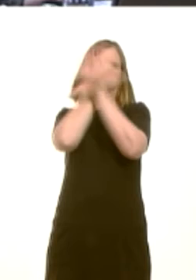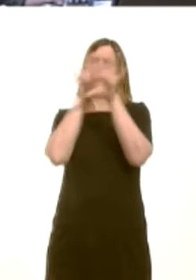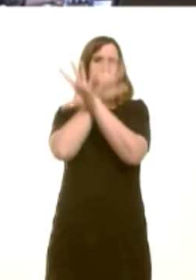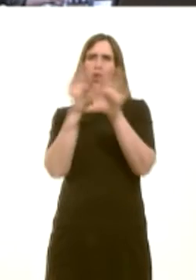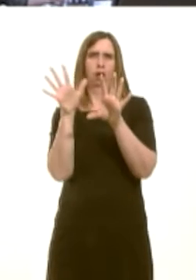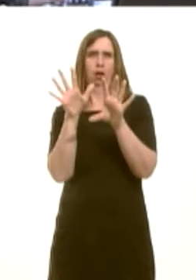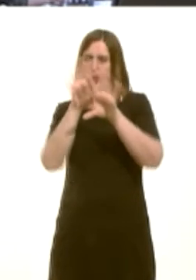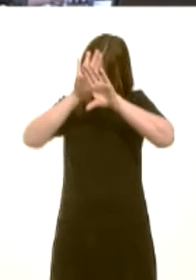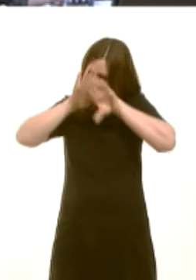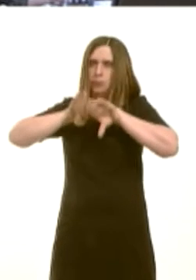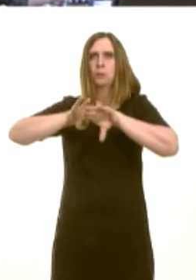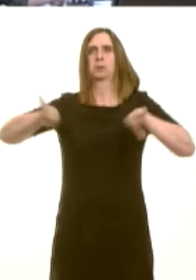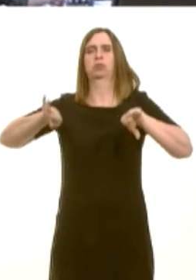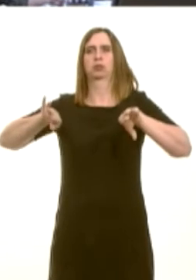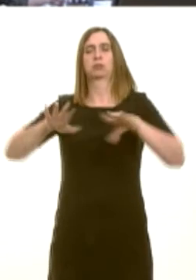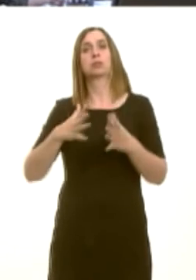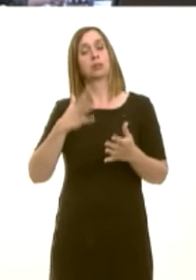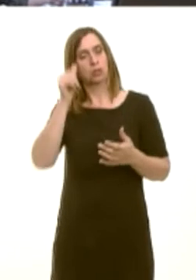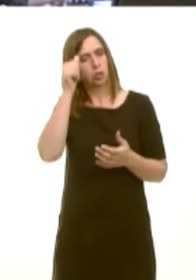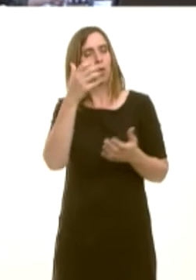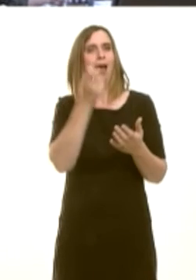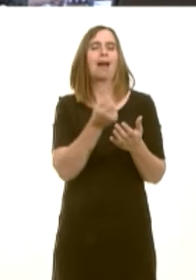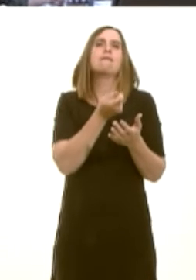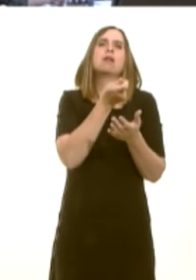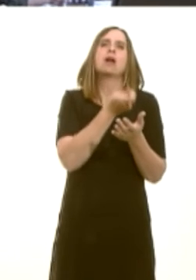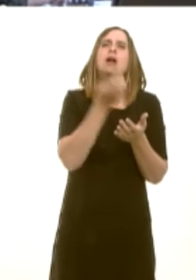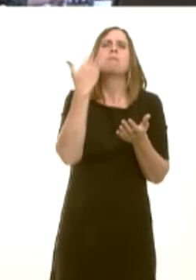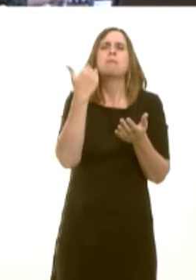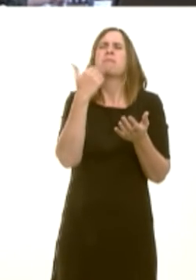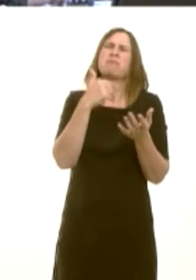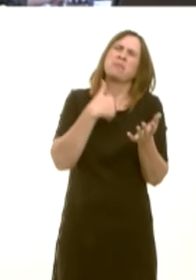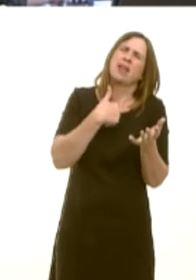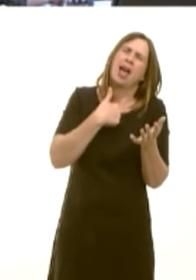that we will have the police and crime commissioner elections, but they are not quite the same in terms of the amount of media coverage given to them. I would be wholly against any kind